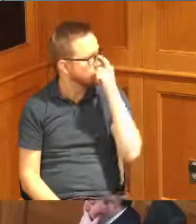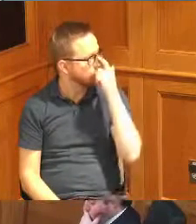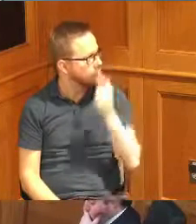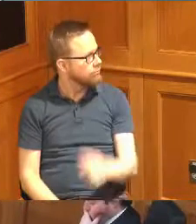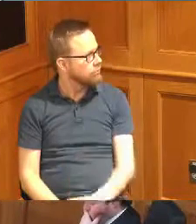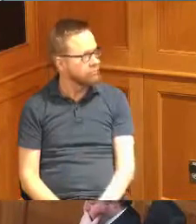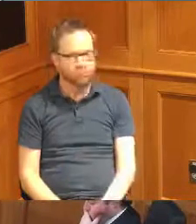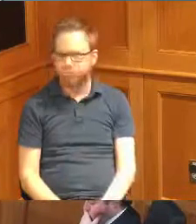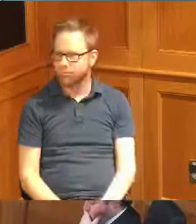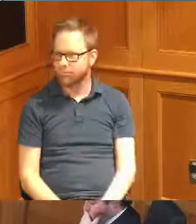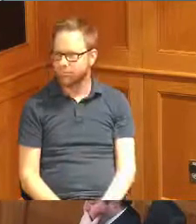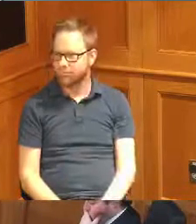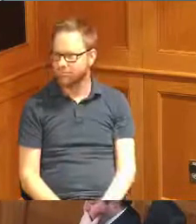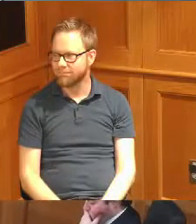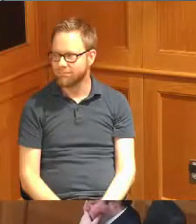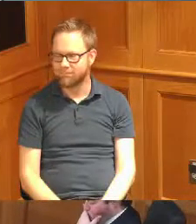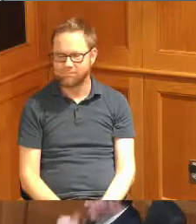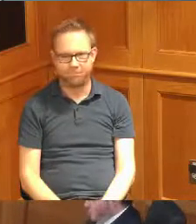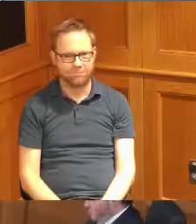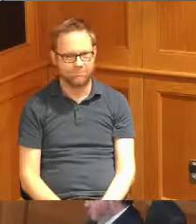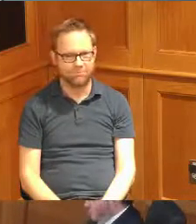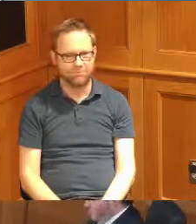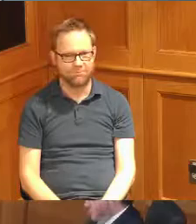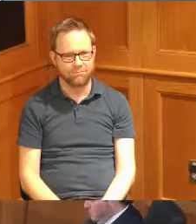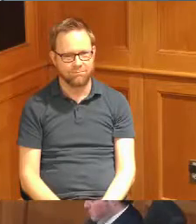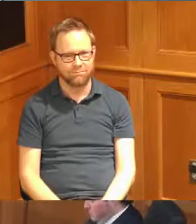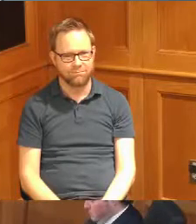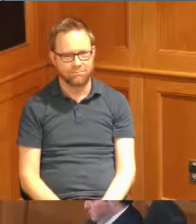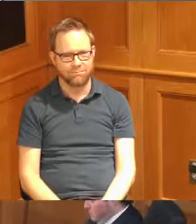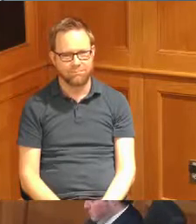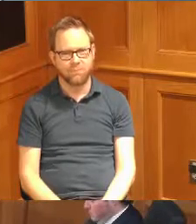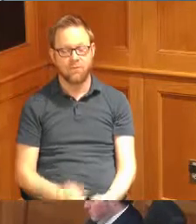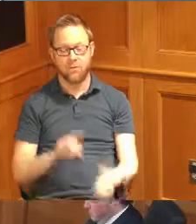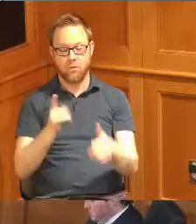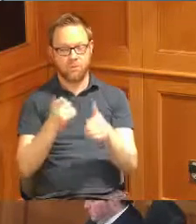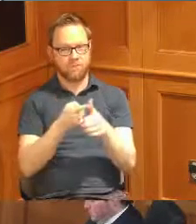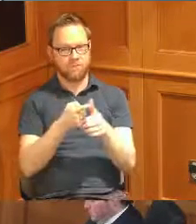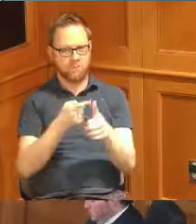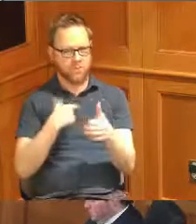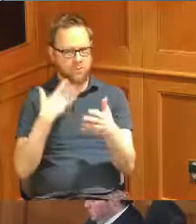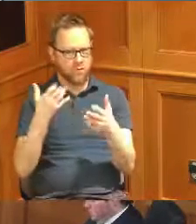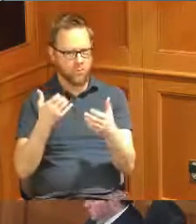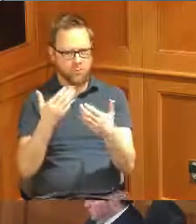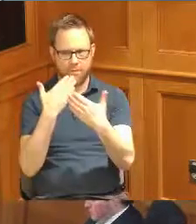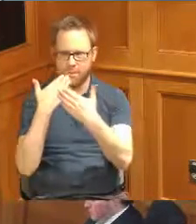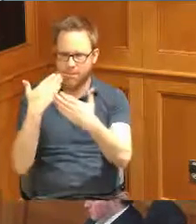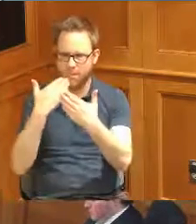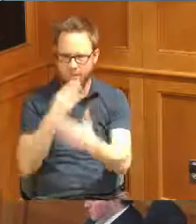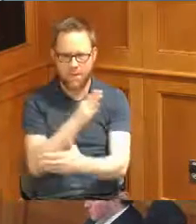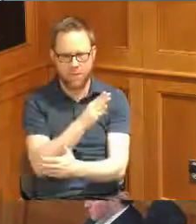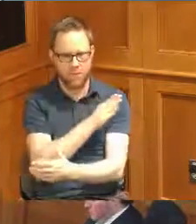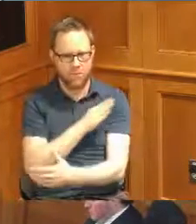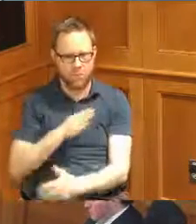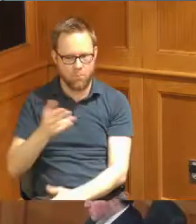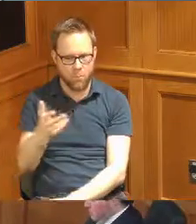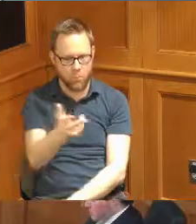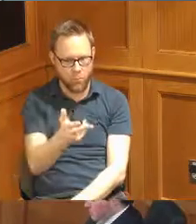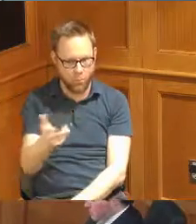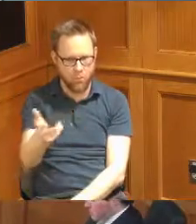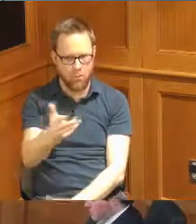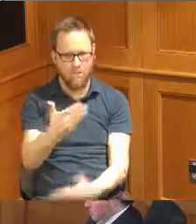first off I would just like to say thank you to the Board of the County Commissioners thank you